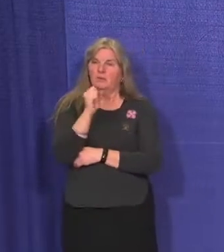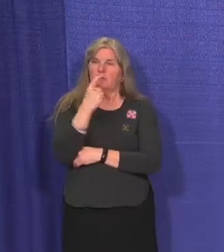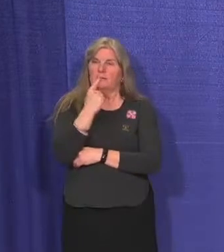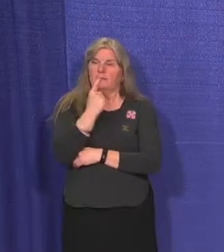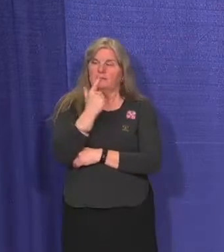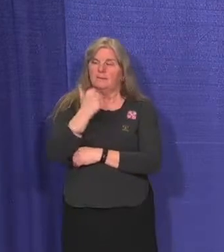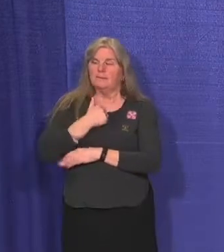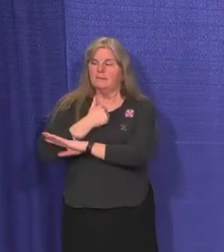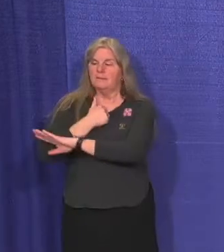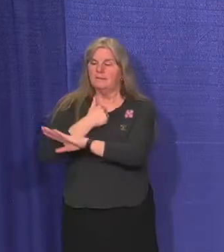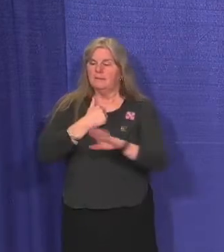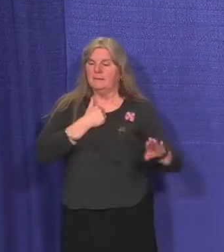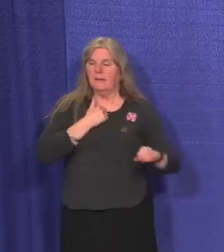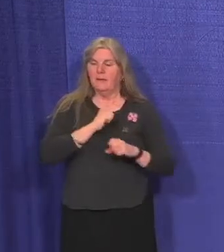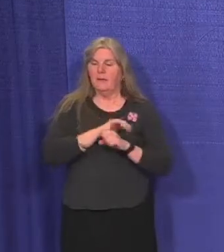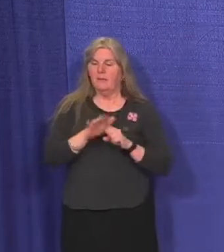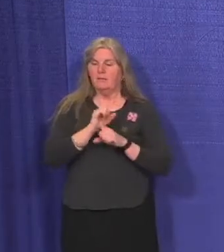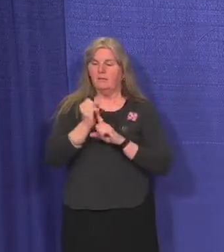Q&A's.